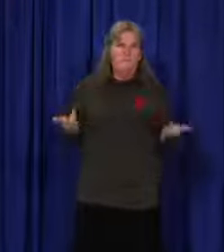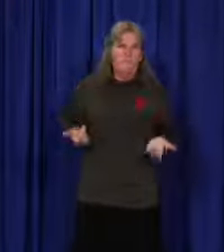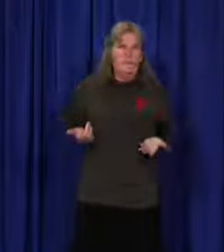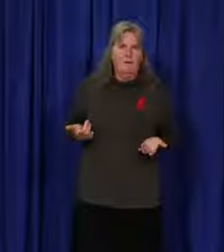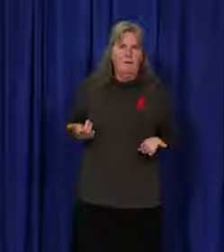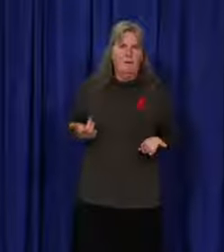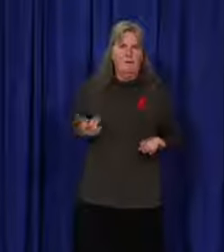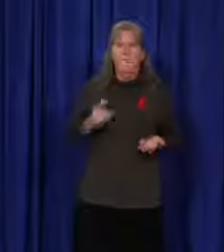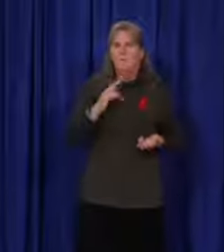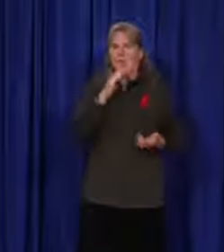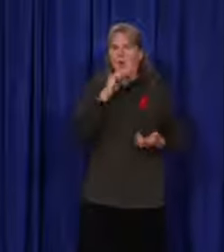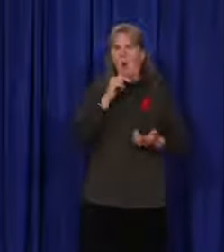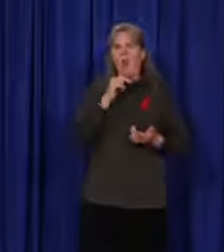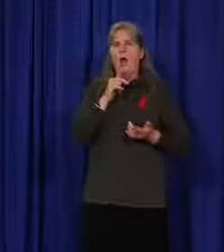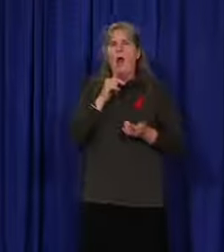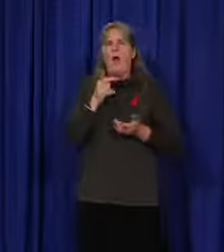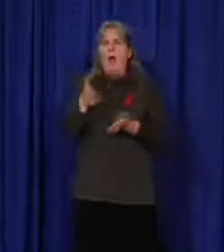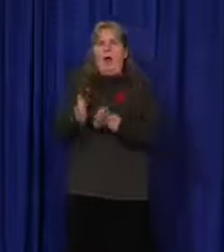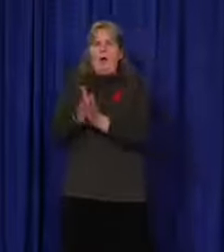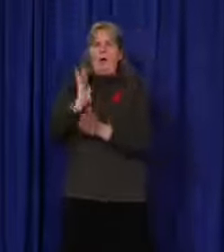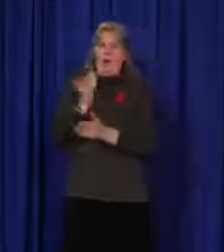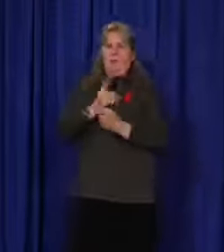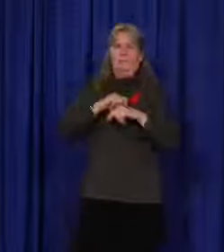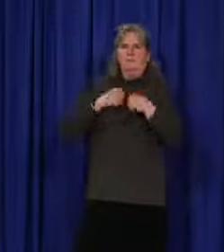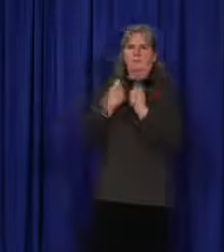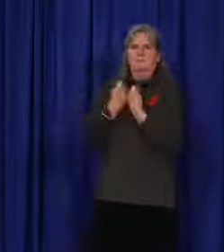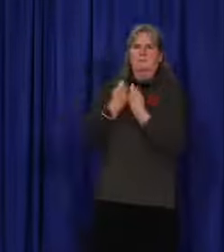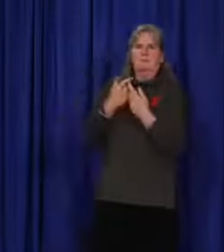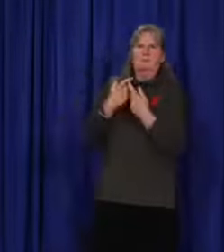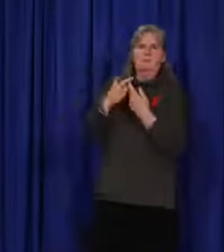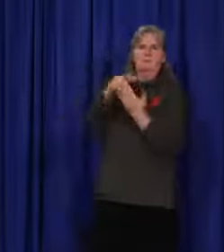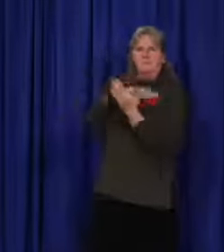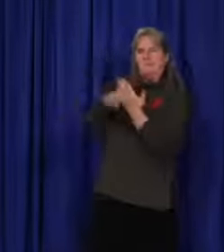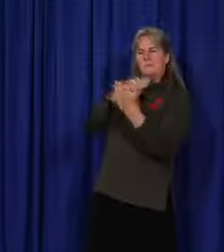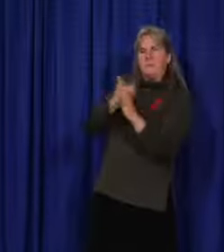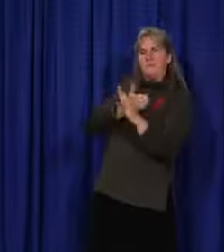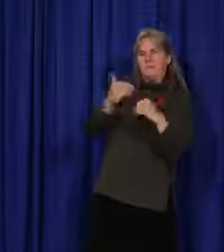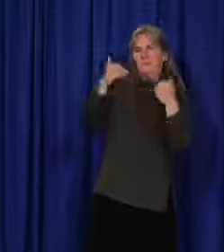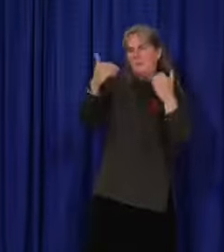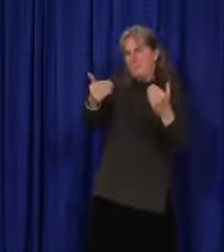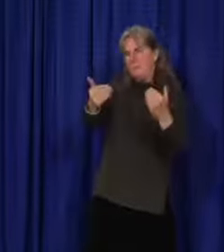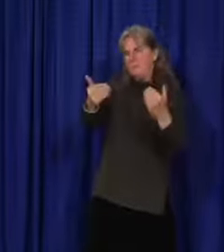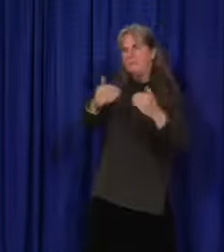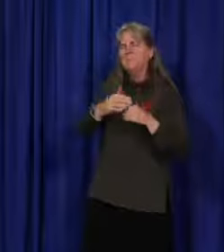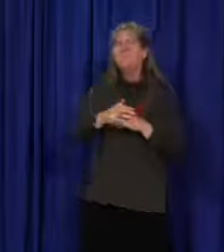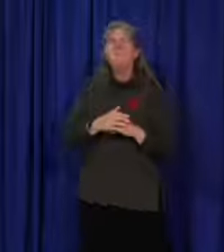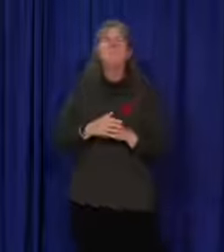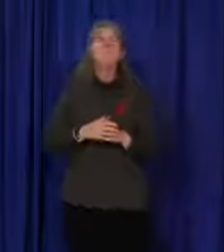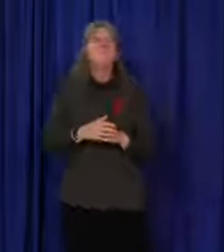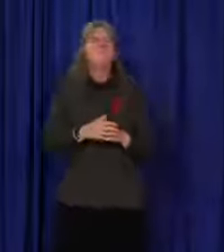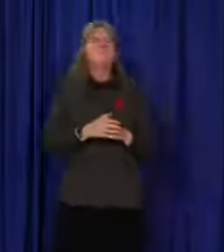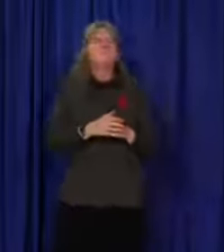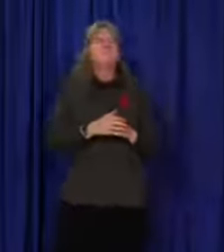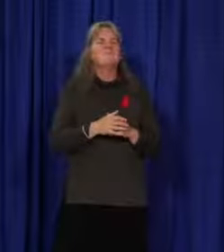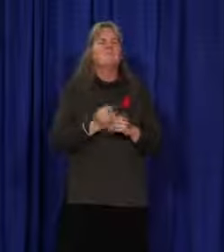sport. Thank you. We'll move to Phillippe, CBC.